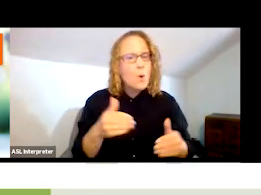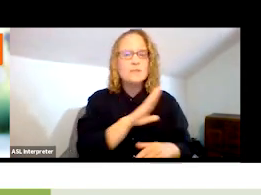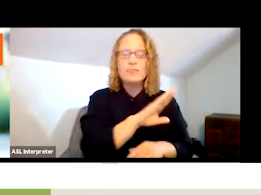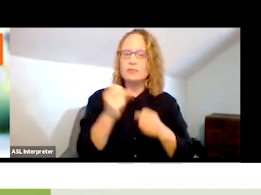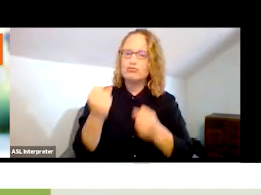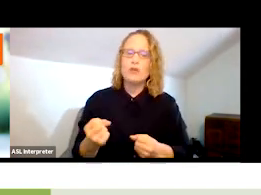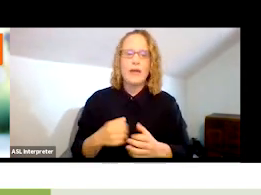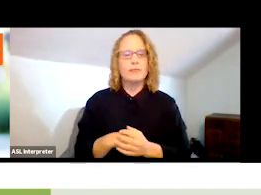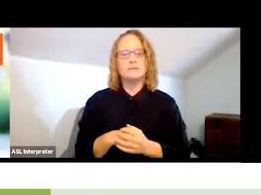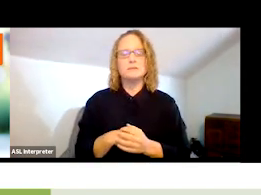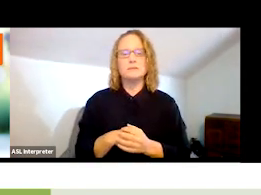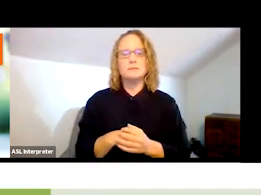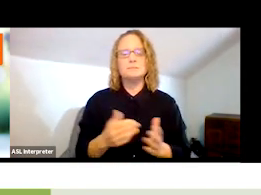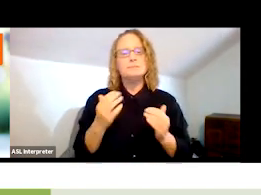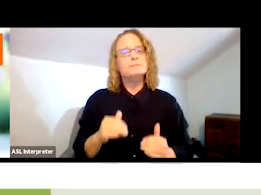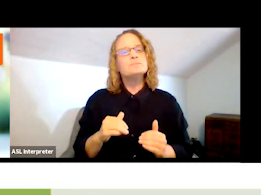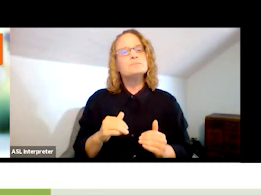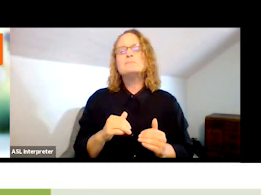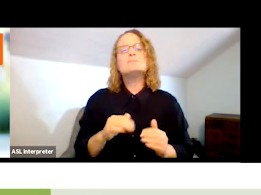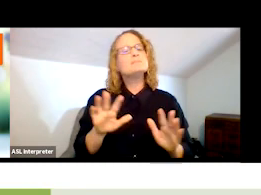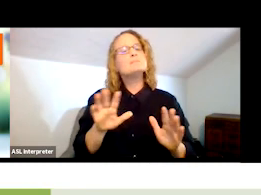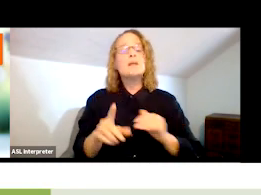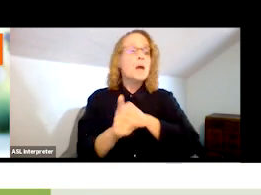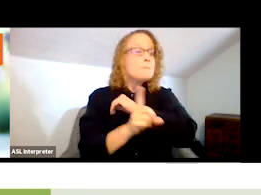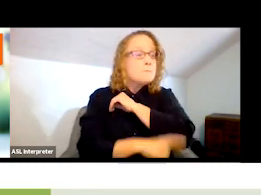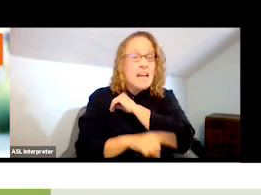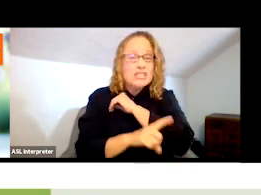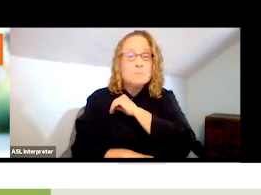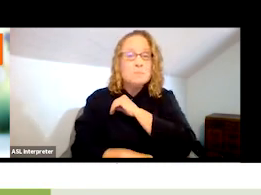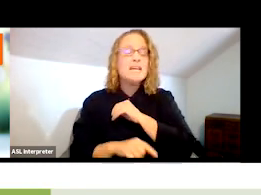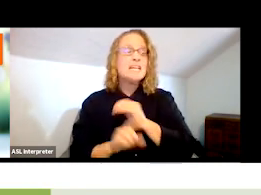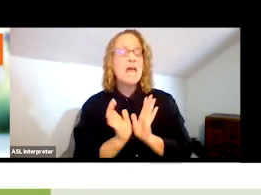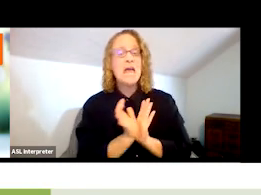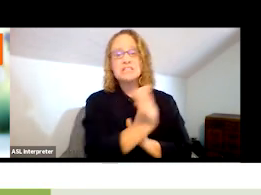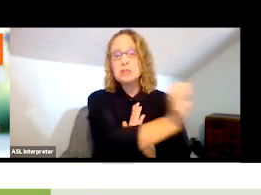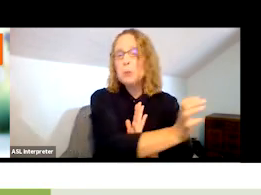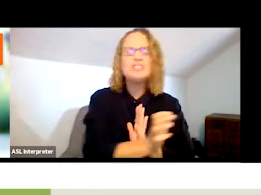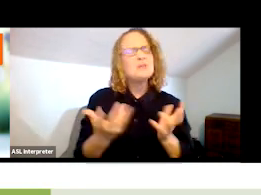that are wrong or the things that are lacking. We wanna focus, recognize,